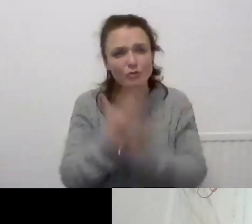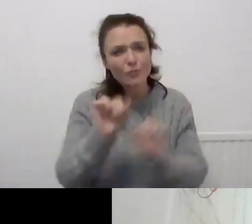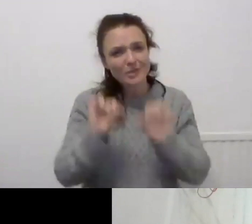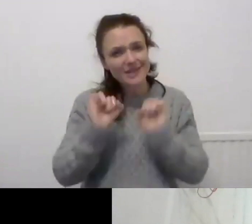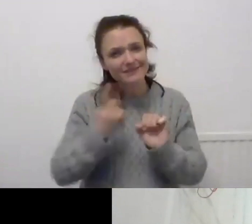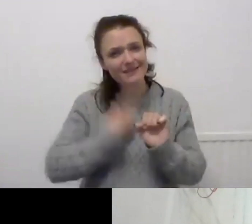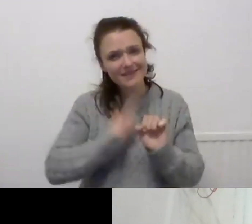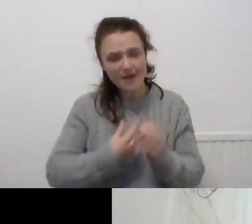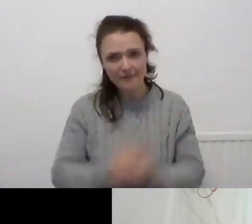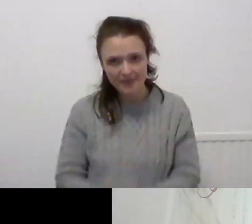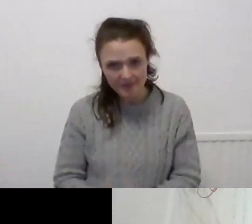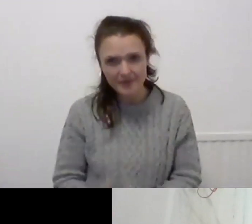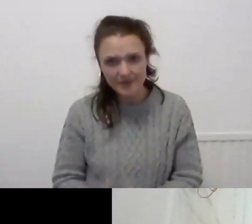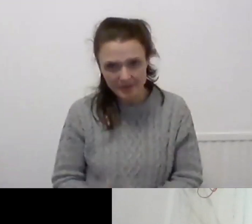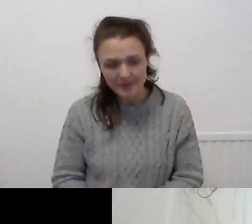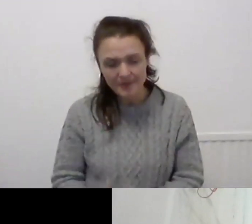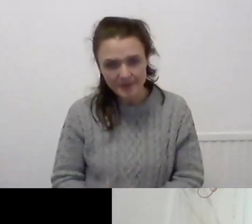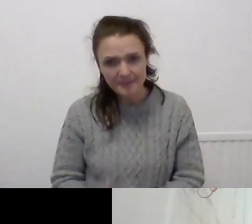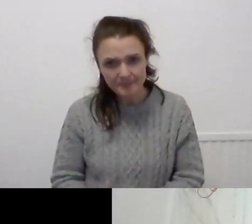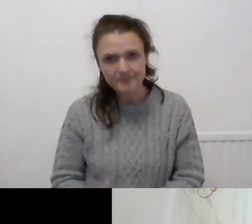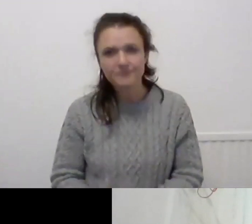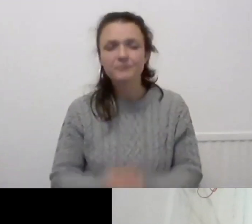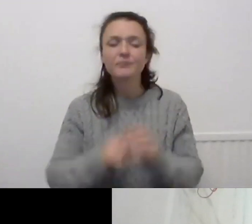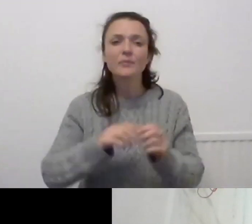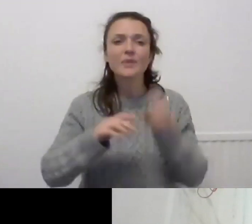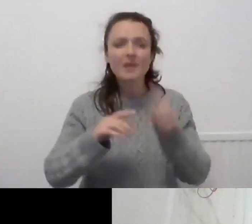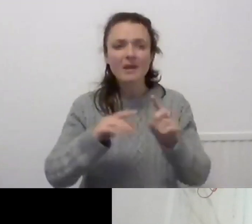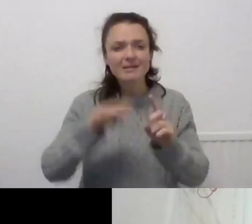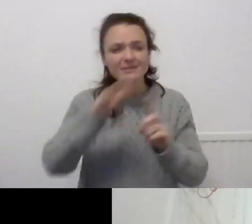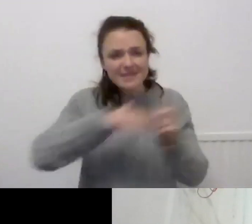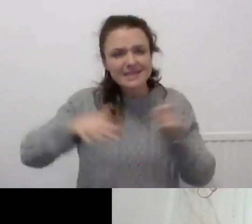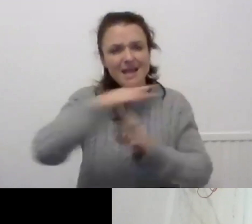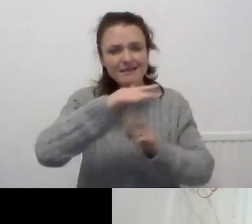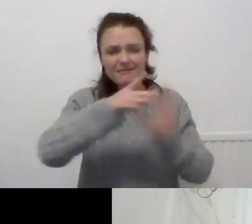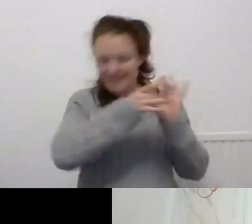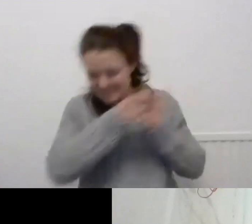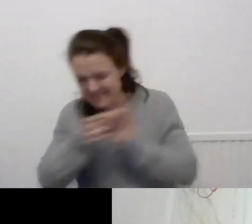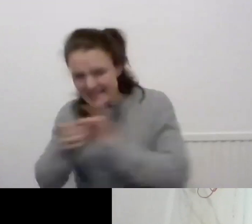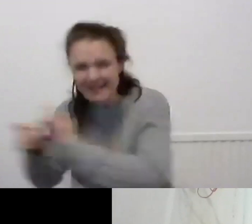institution is us, all of us and we need to trust the institutions and and work with